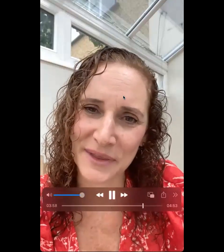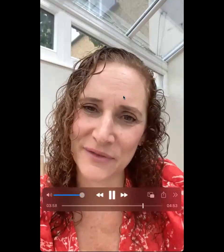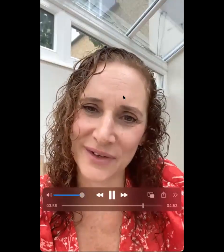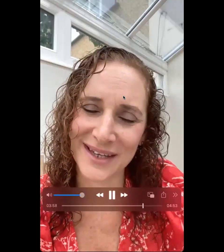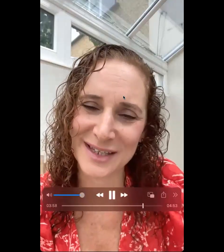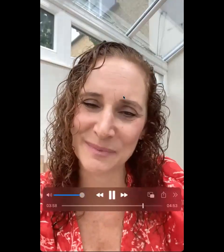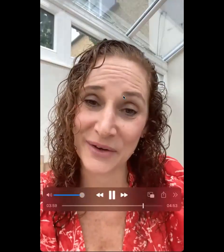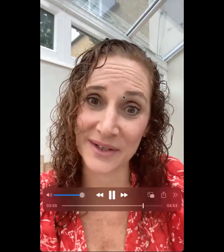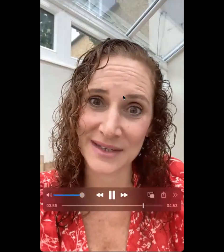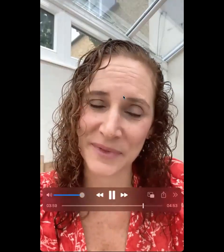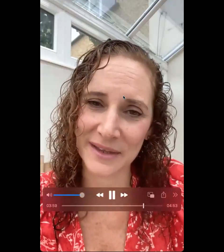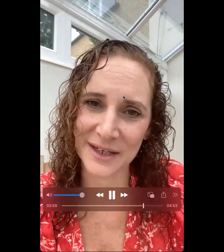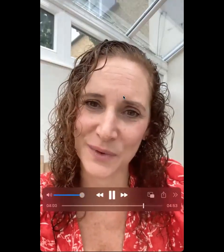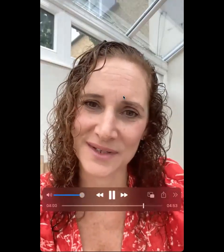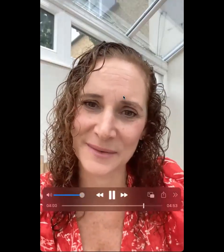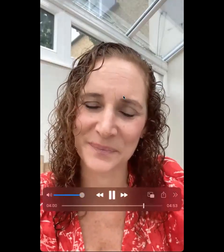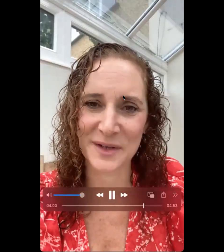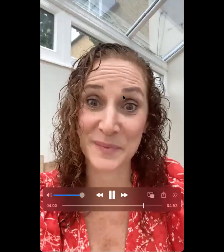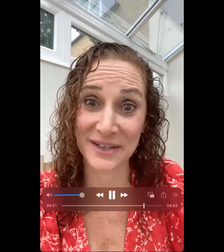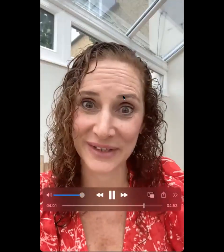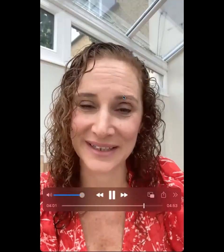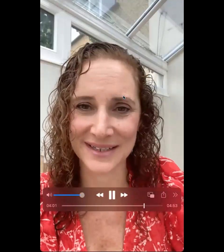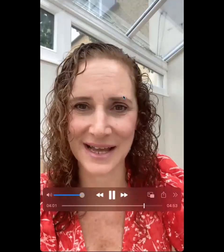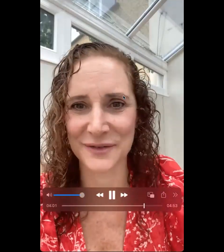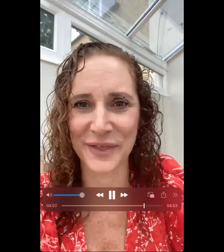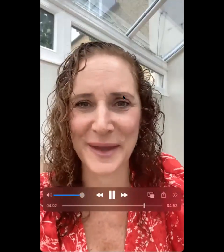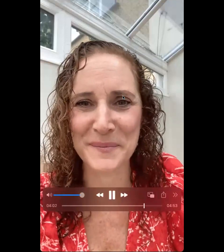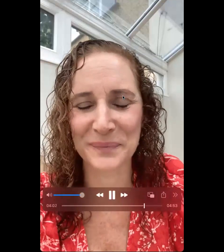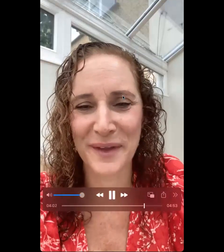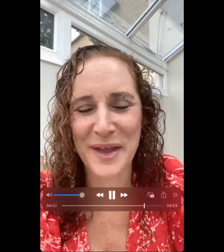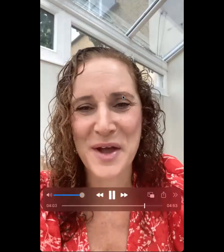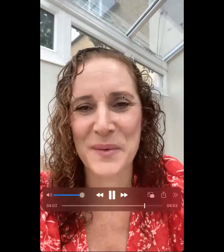that they've ever experienced something that was specifically designed for them.